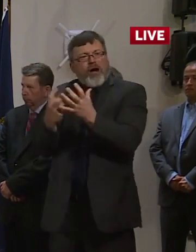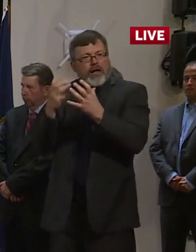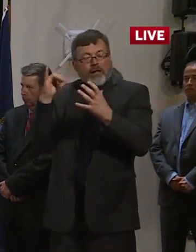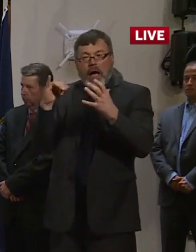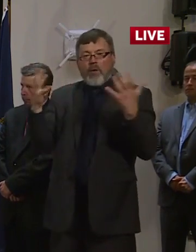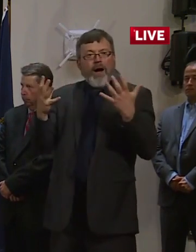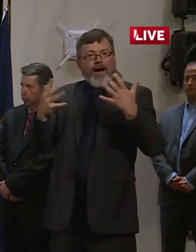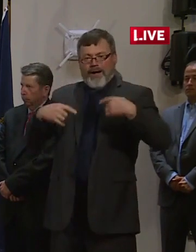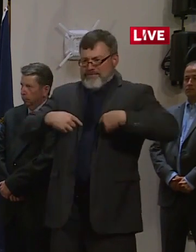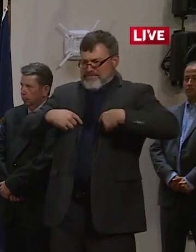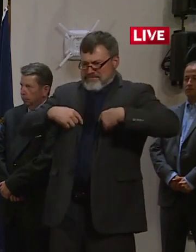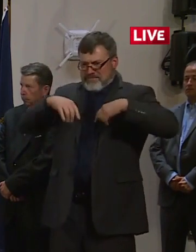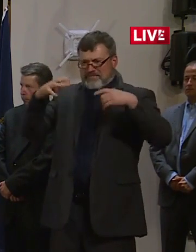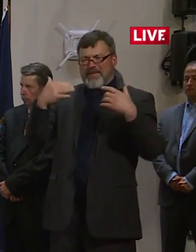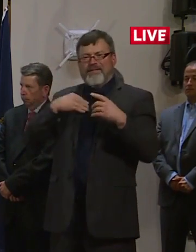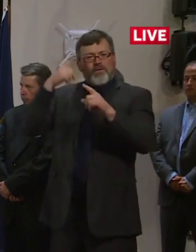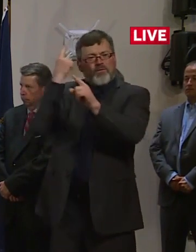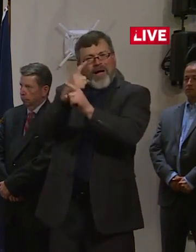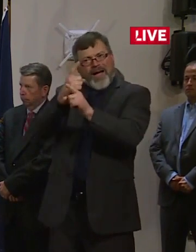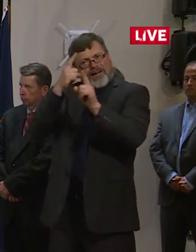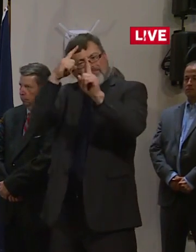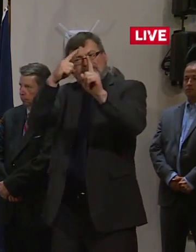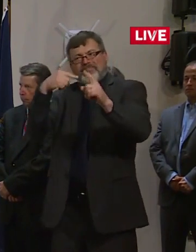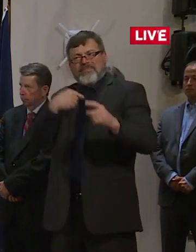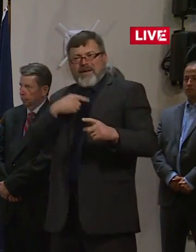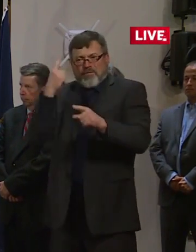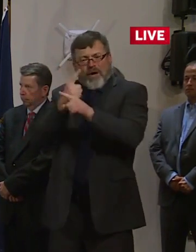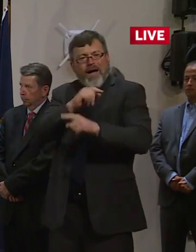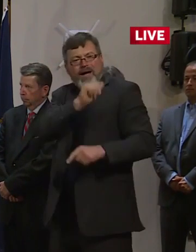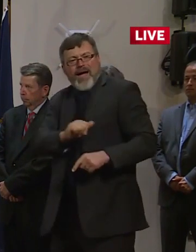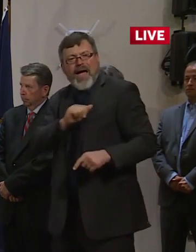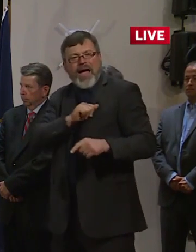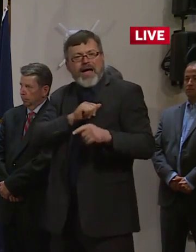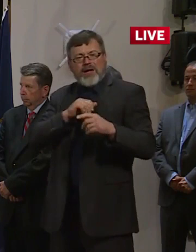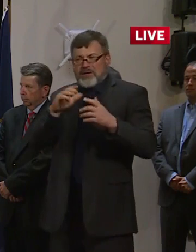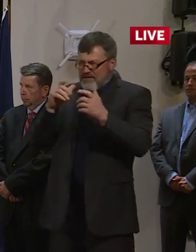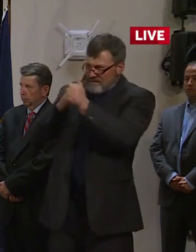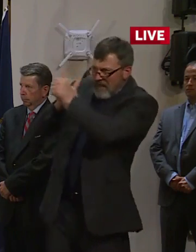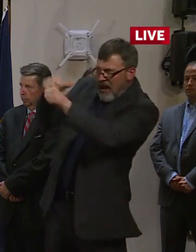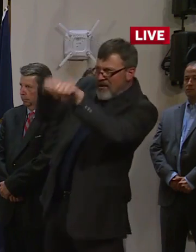OUR STATE HAS SHOWN THE WORLD WHAT’S POSSIBLE WHEN YOU HAVE A